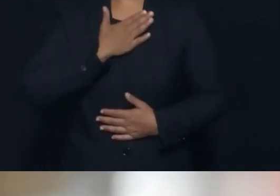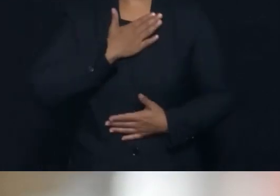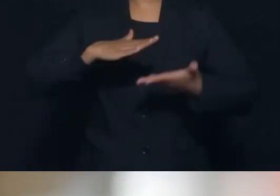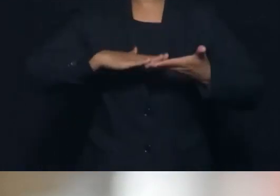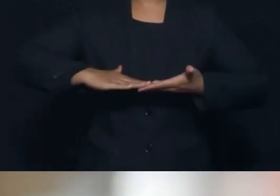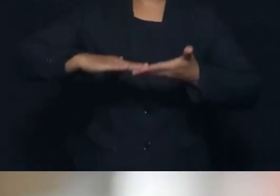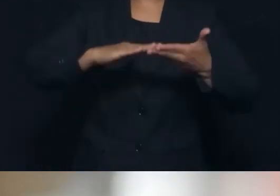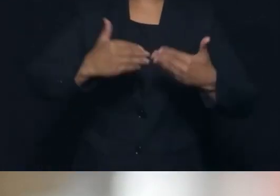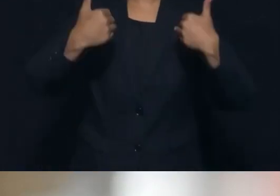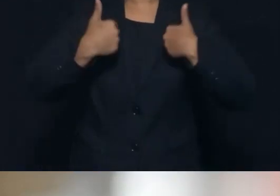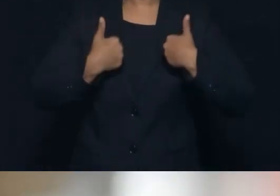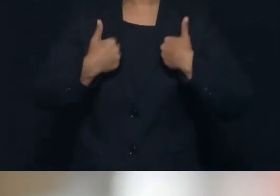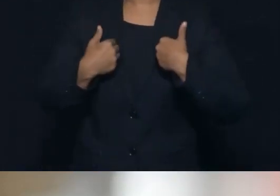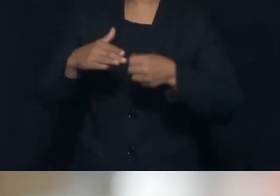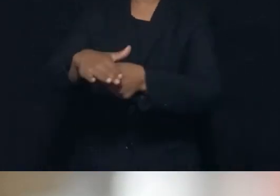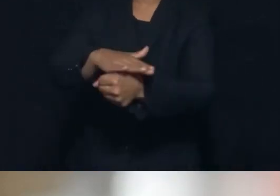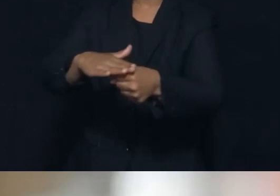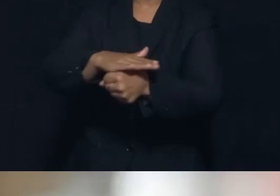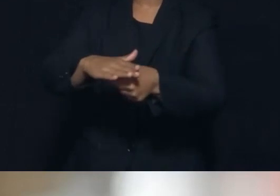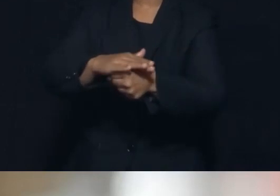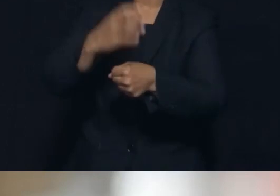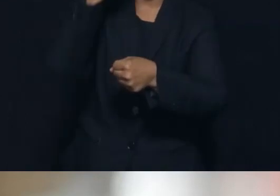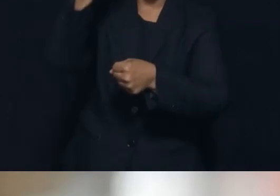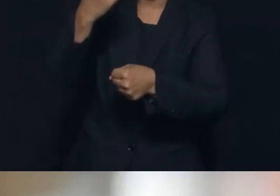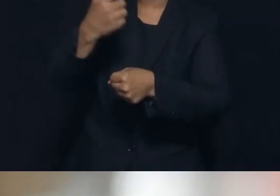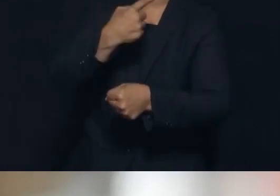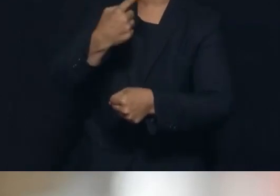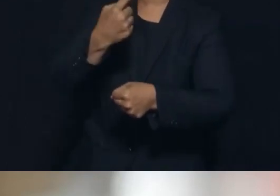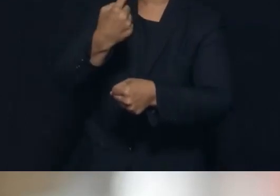Medical prescriptions. Things like that. These national systems are very established, widespread.